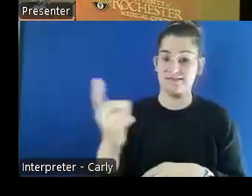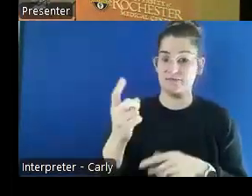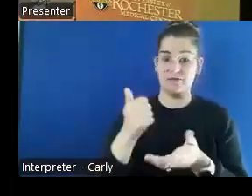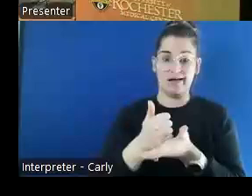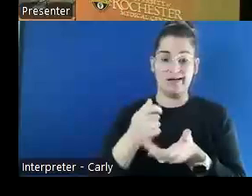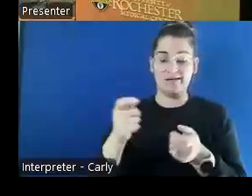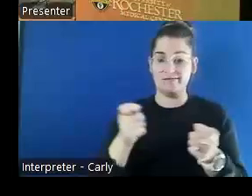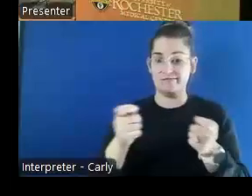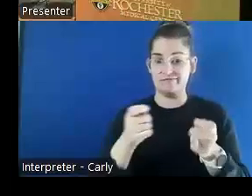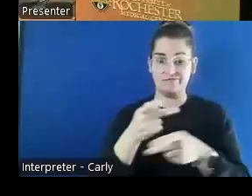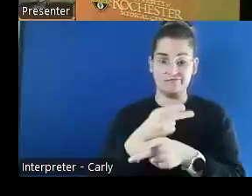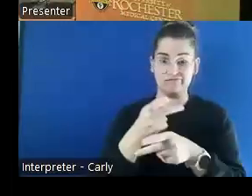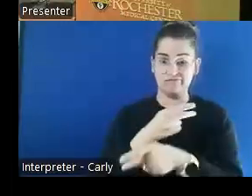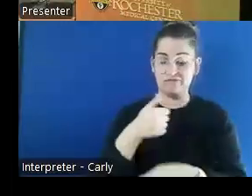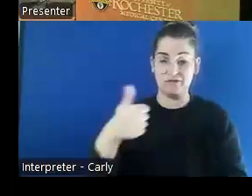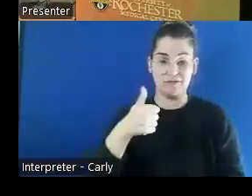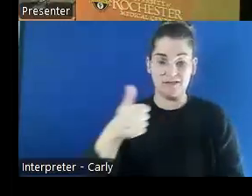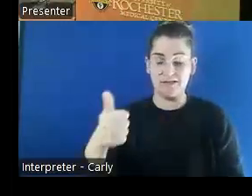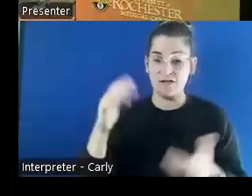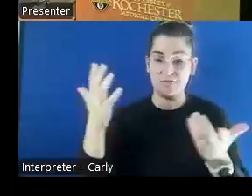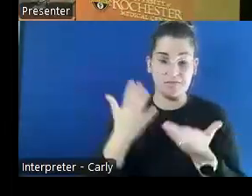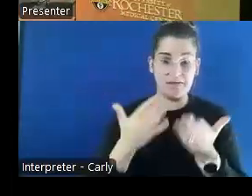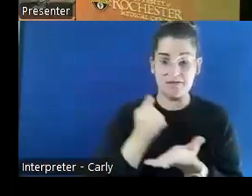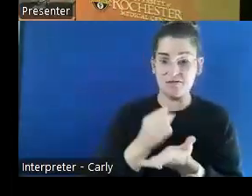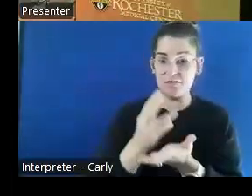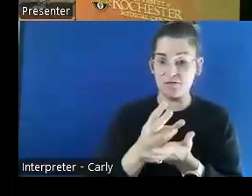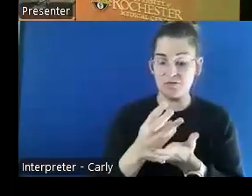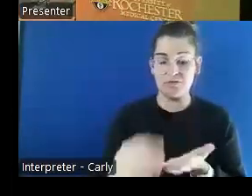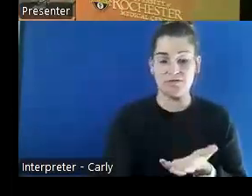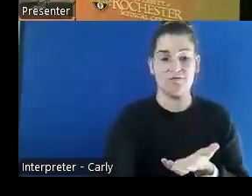primary care doctor maybe a social worker who follows up maybe an O team member who has sort